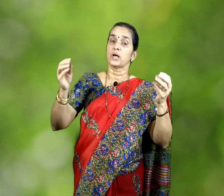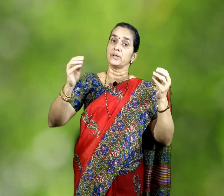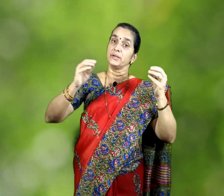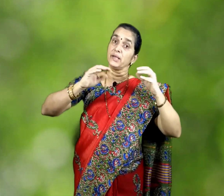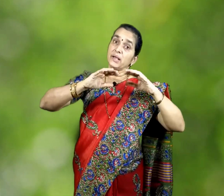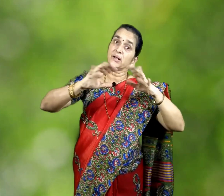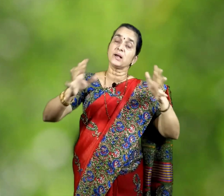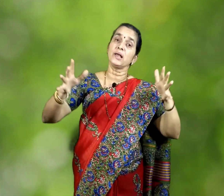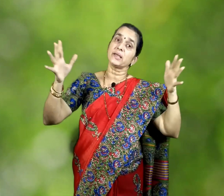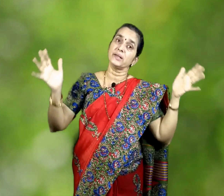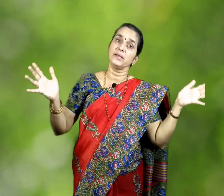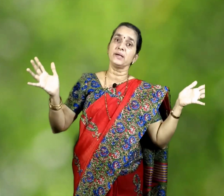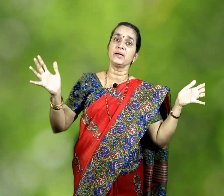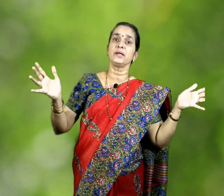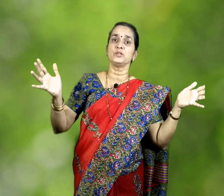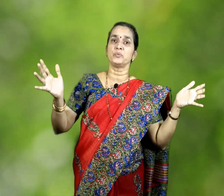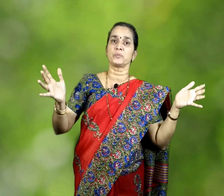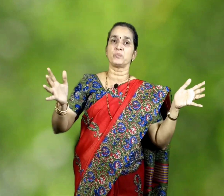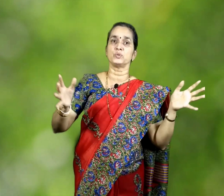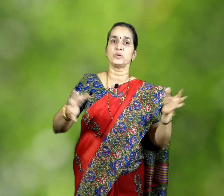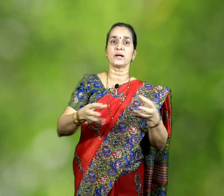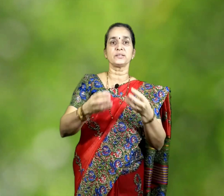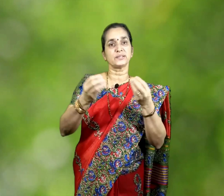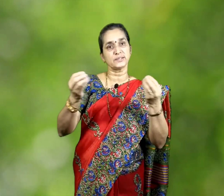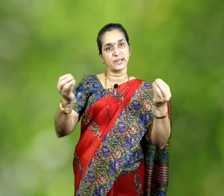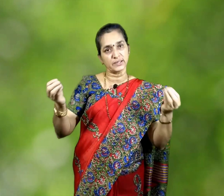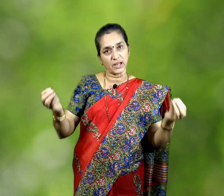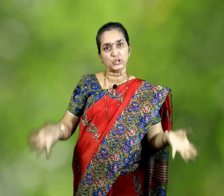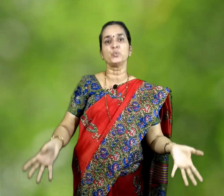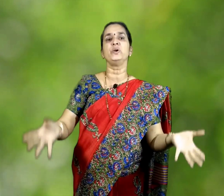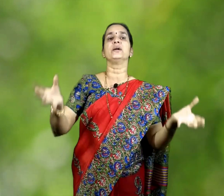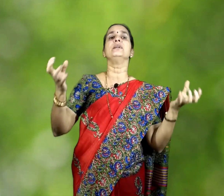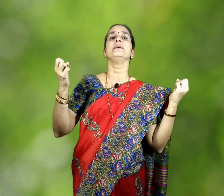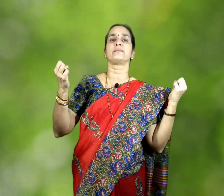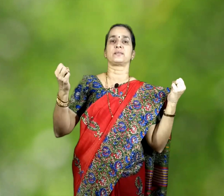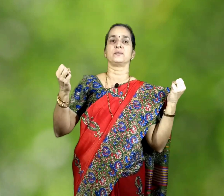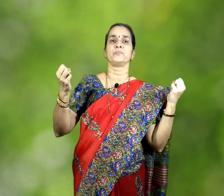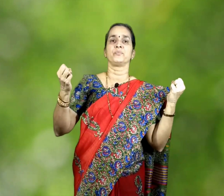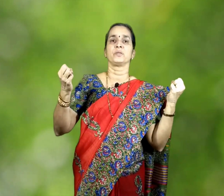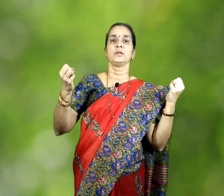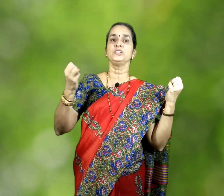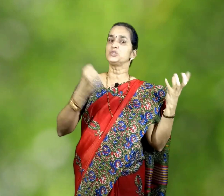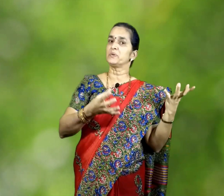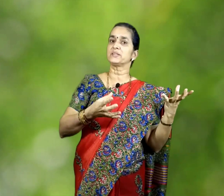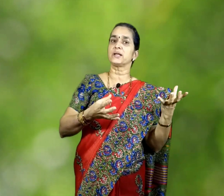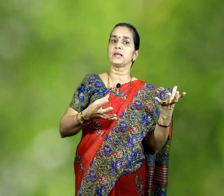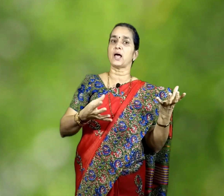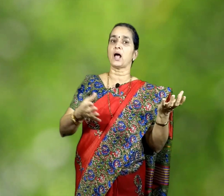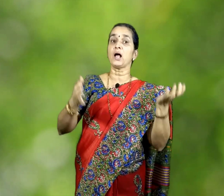BUT many people can suffer at once because there are many ticks that can bite many people all at once